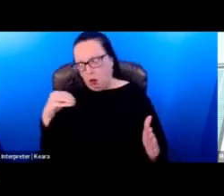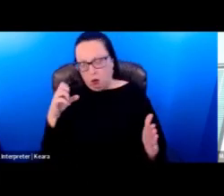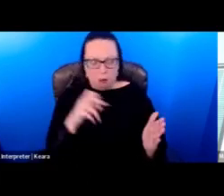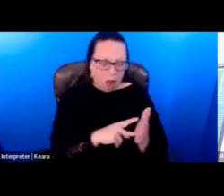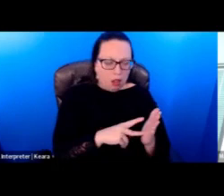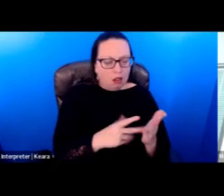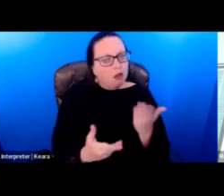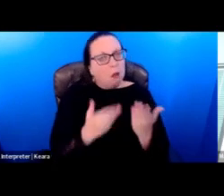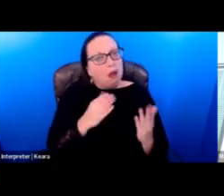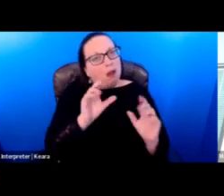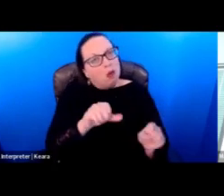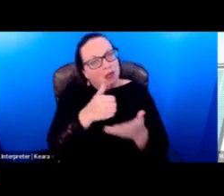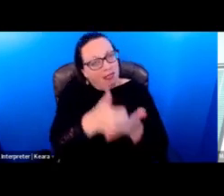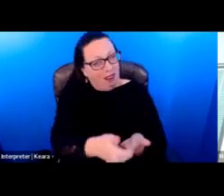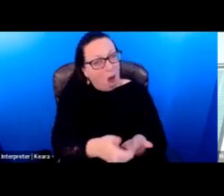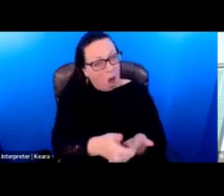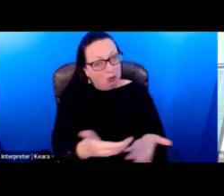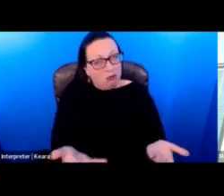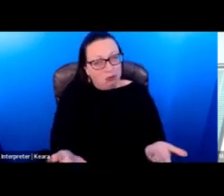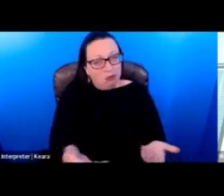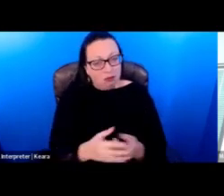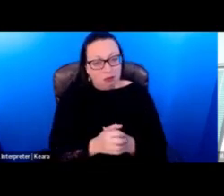help them. So for me, I just